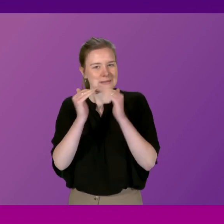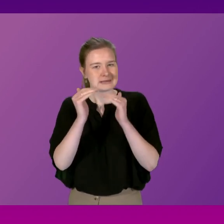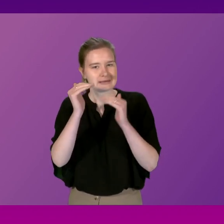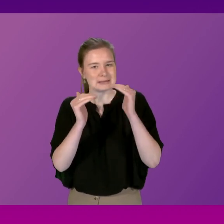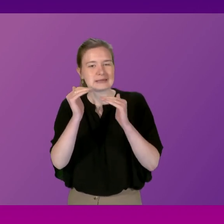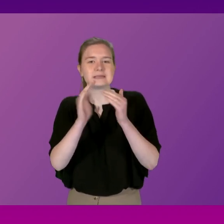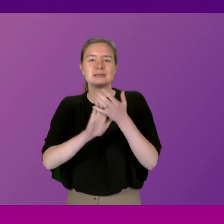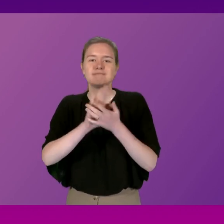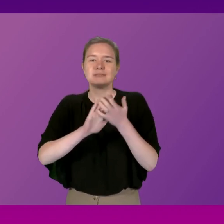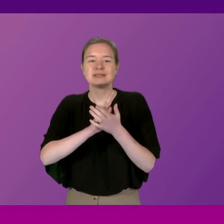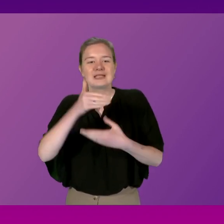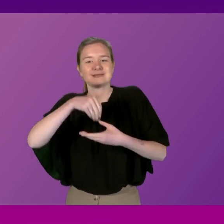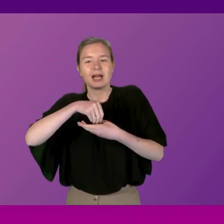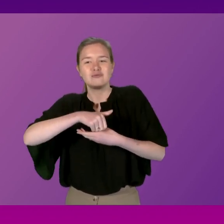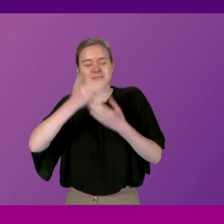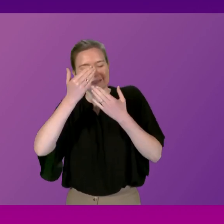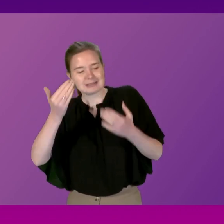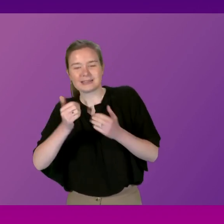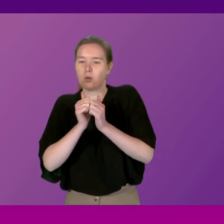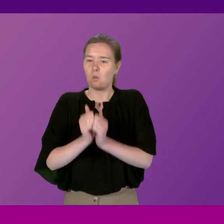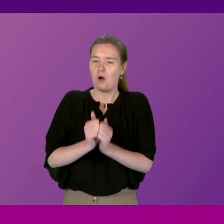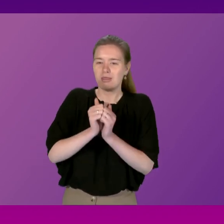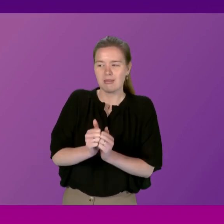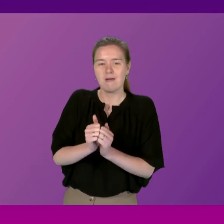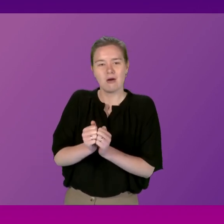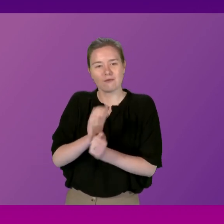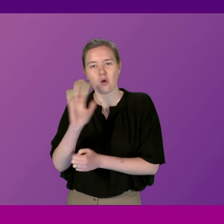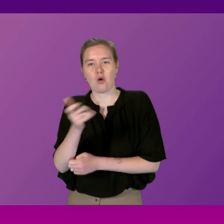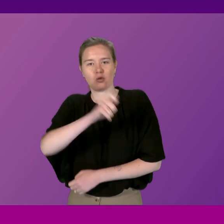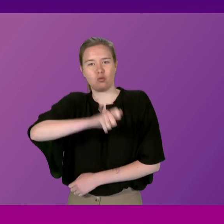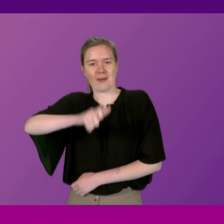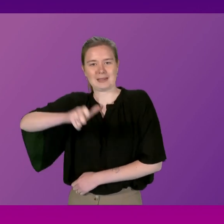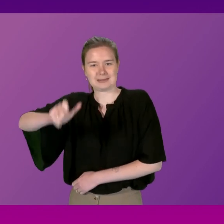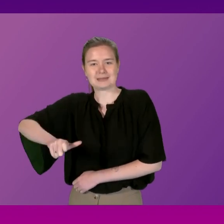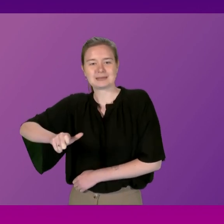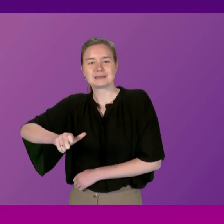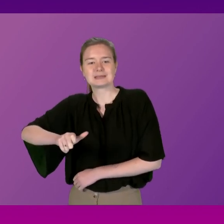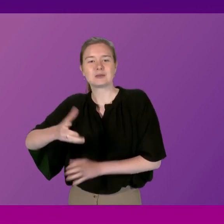in the inherent dignity and worth of every human being, irrespective of who they are,